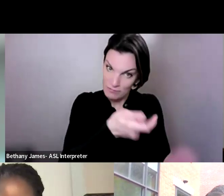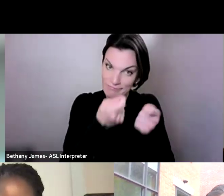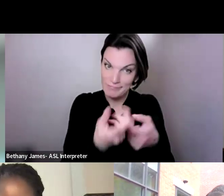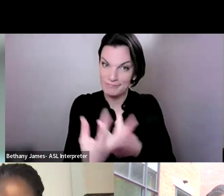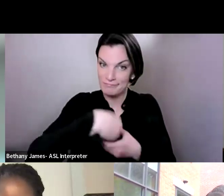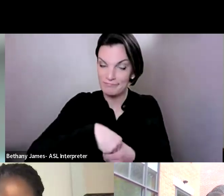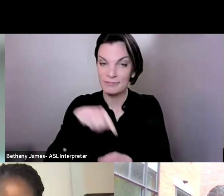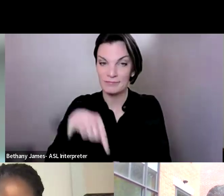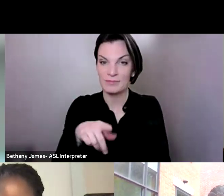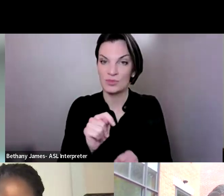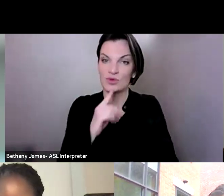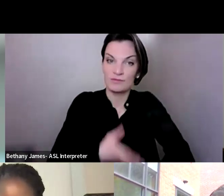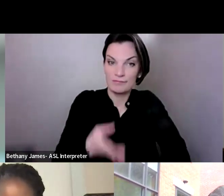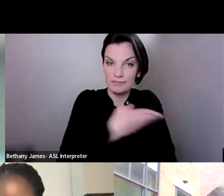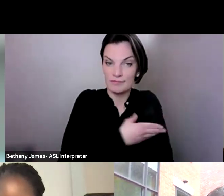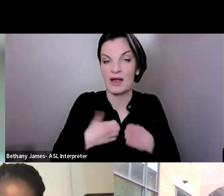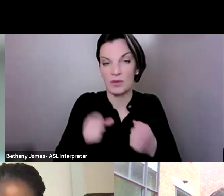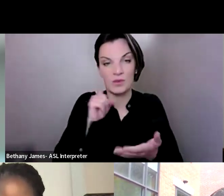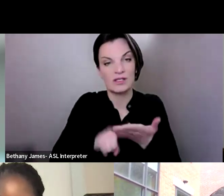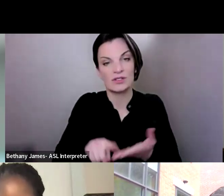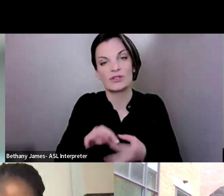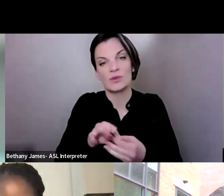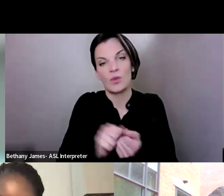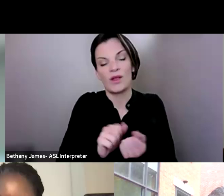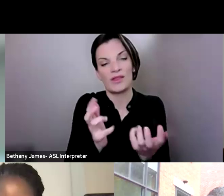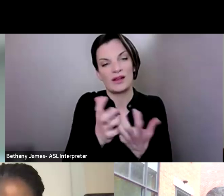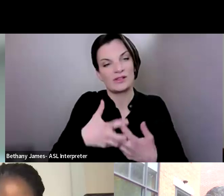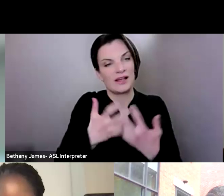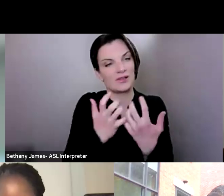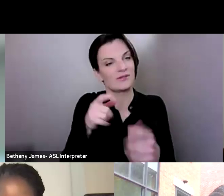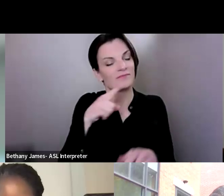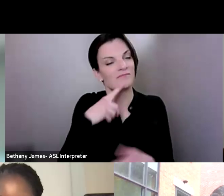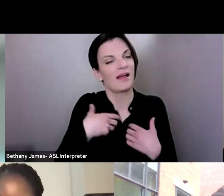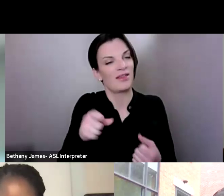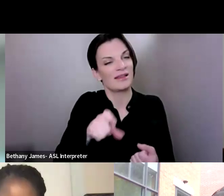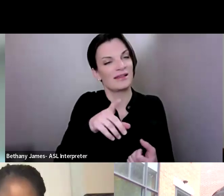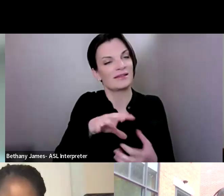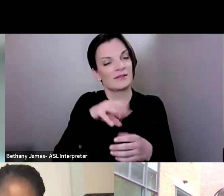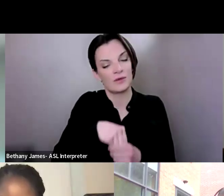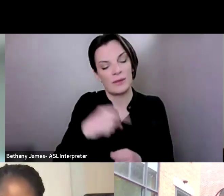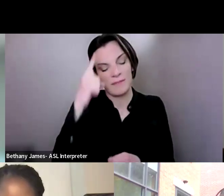to expand health research on intersectional health needs, including mental health and disability. We